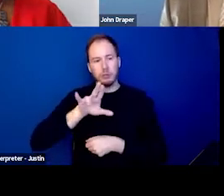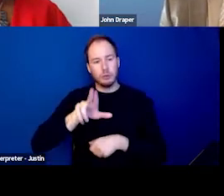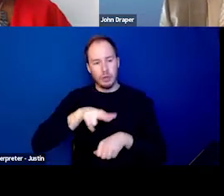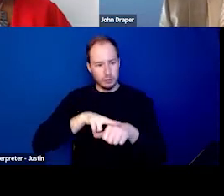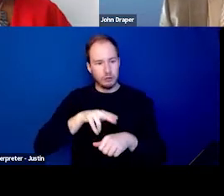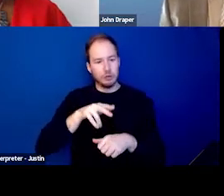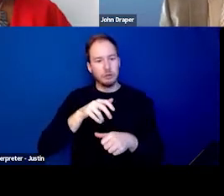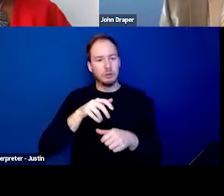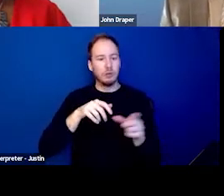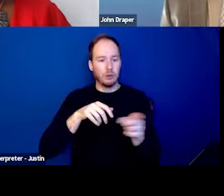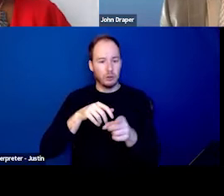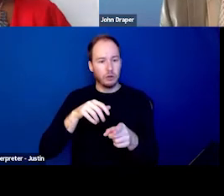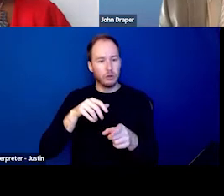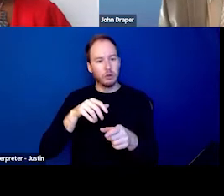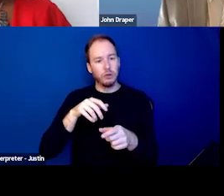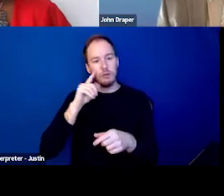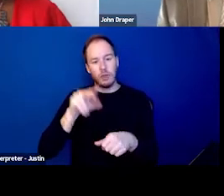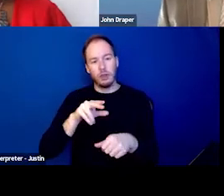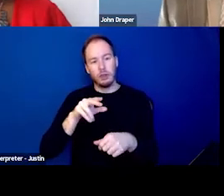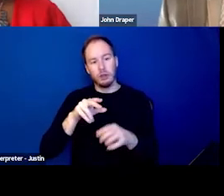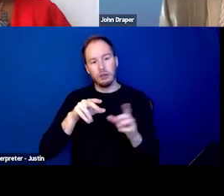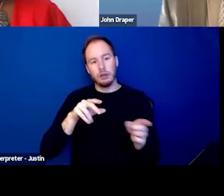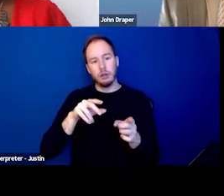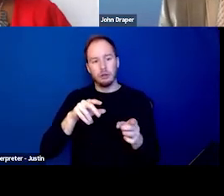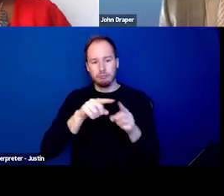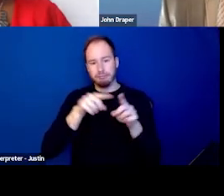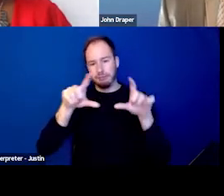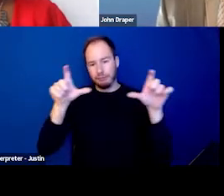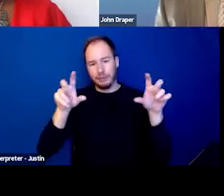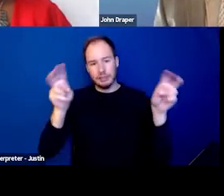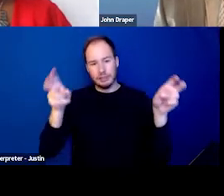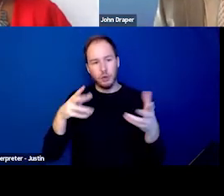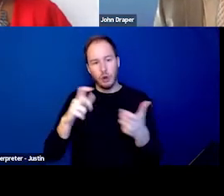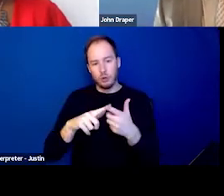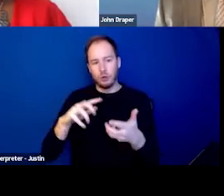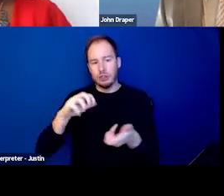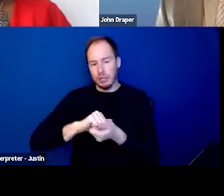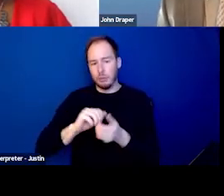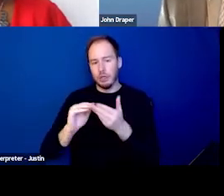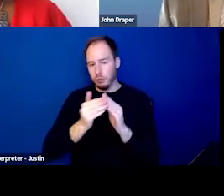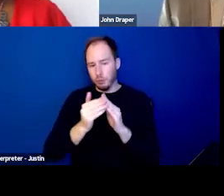And the National Association of State 911 administrators also wanting to establish a community of practice